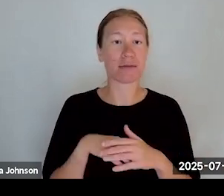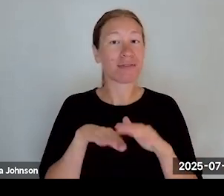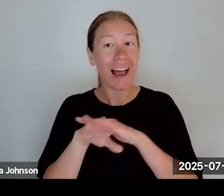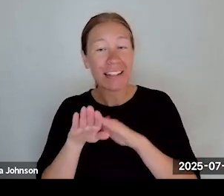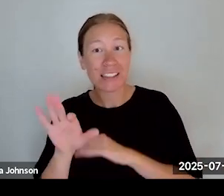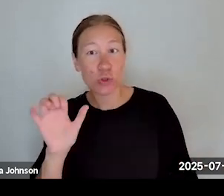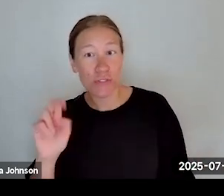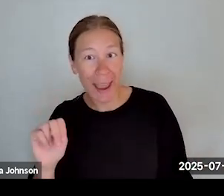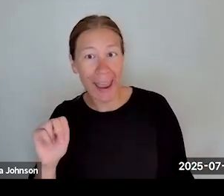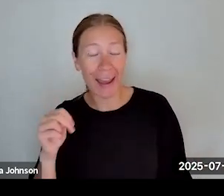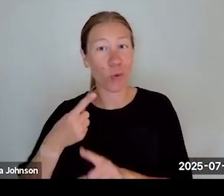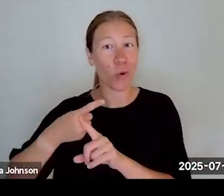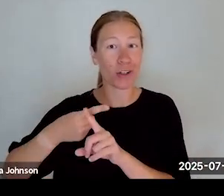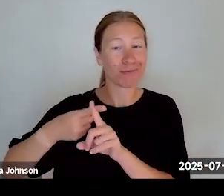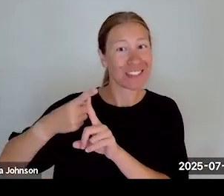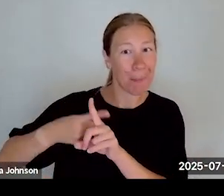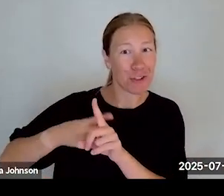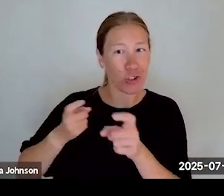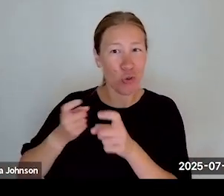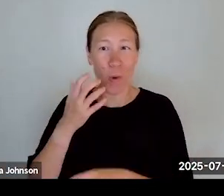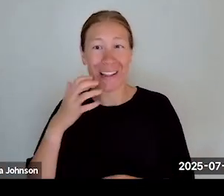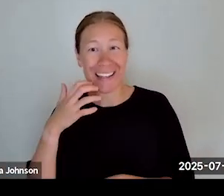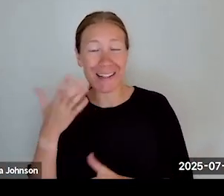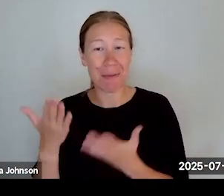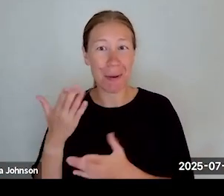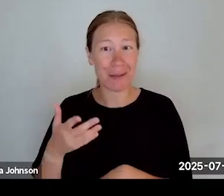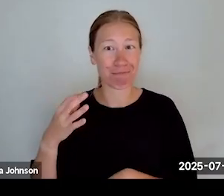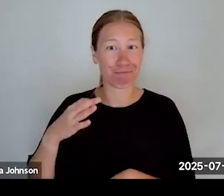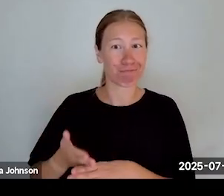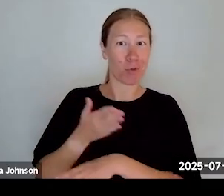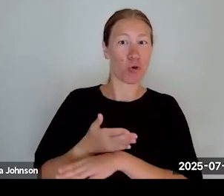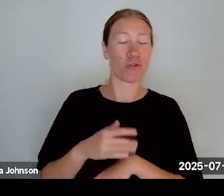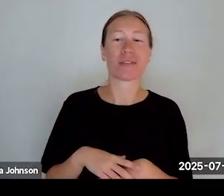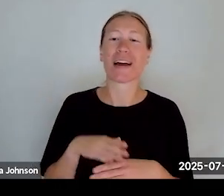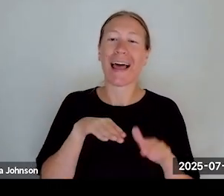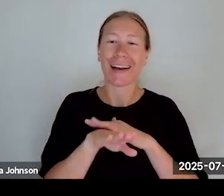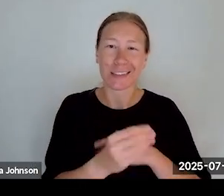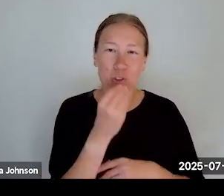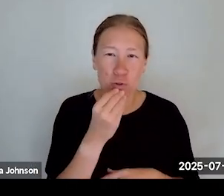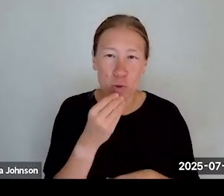to help with temperature control, and also having access to food or beverage when needed.